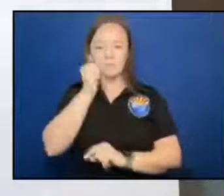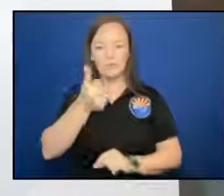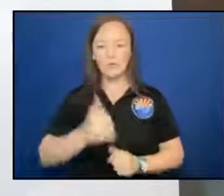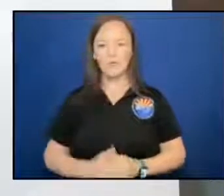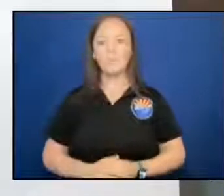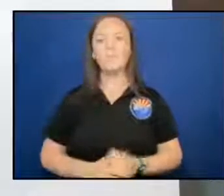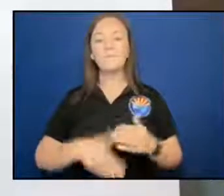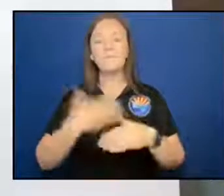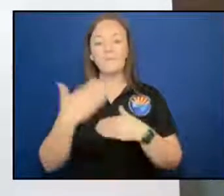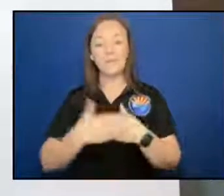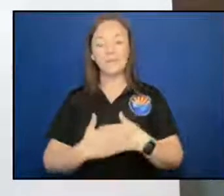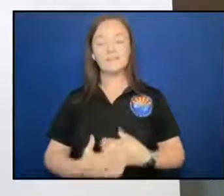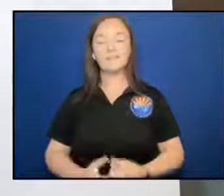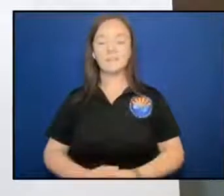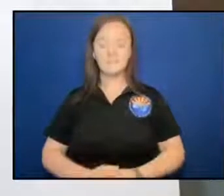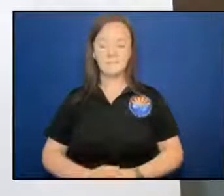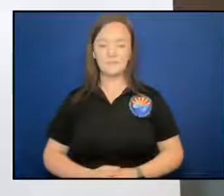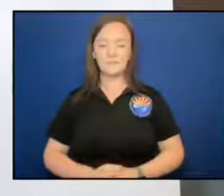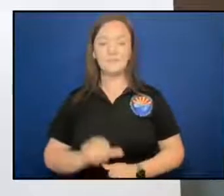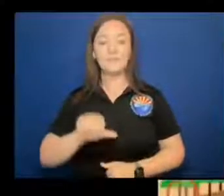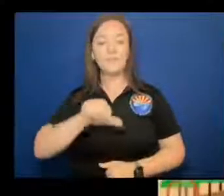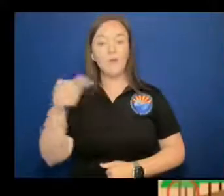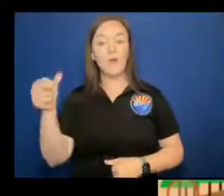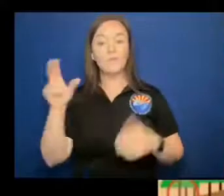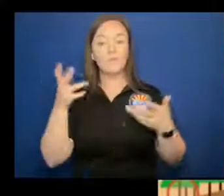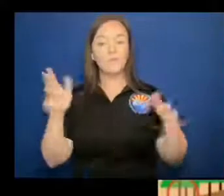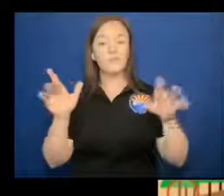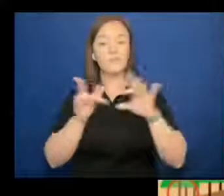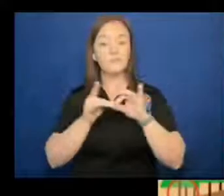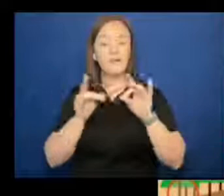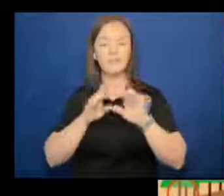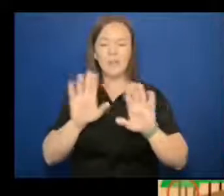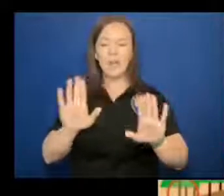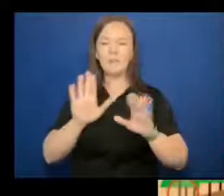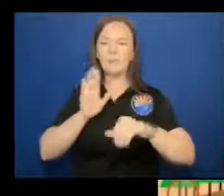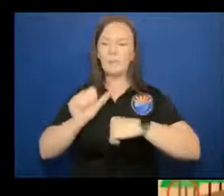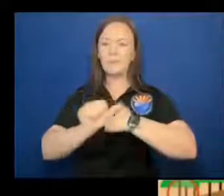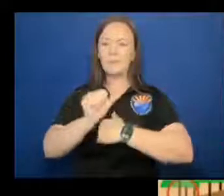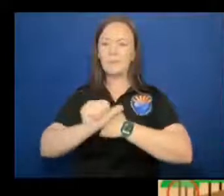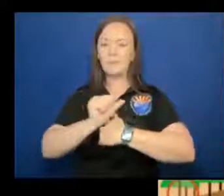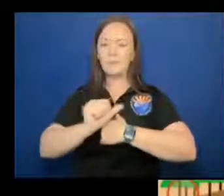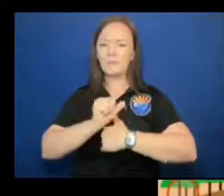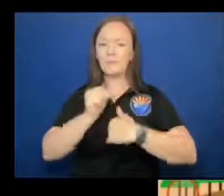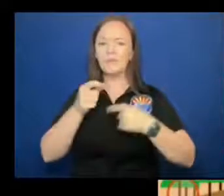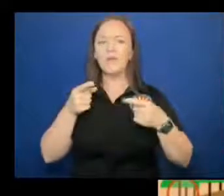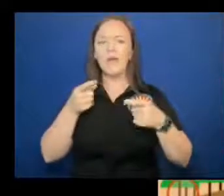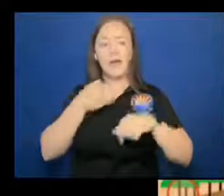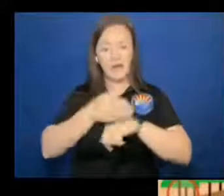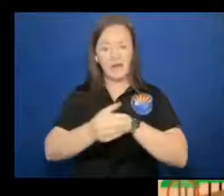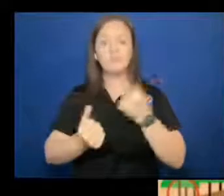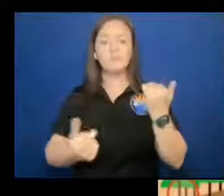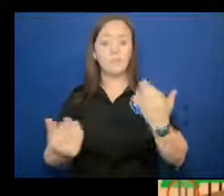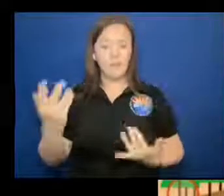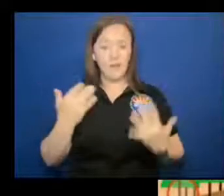CAN SEE, A SIGNIFICANT RAINFALL ARE ESPECIALLY OVER THE WESTERN EDGES OF THE FIRE.